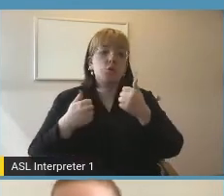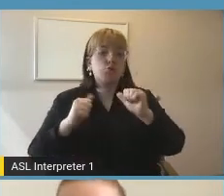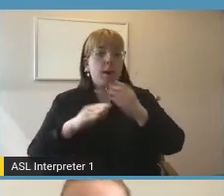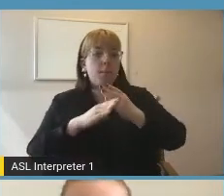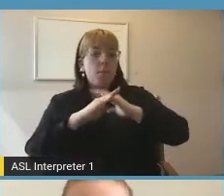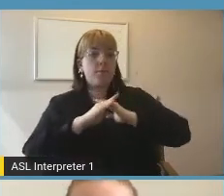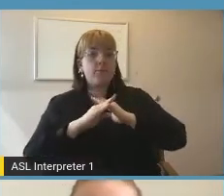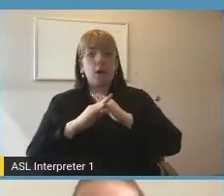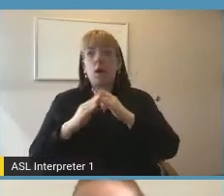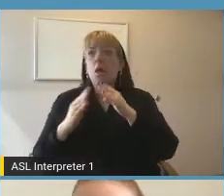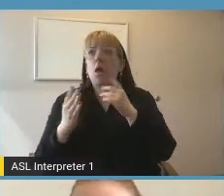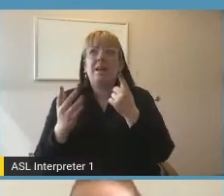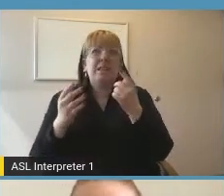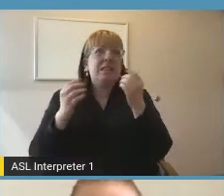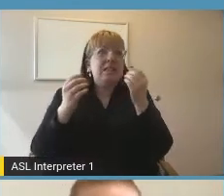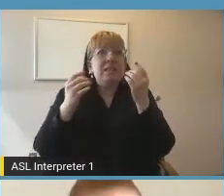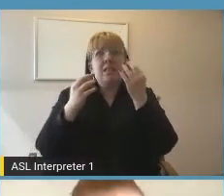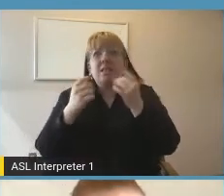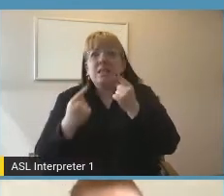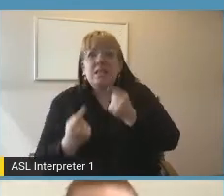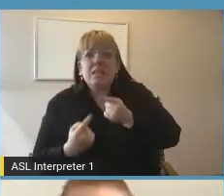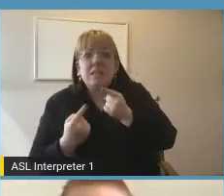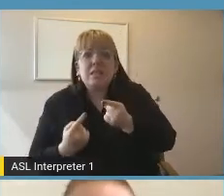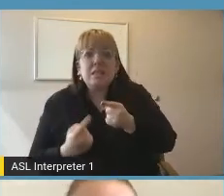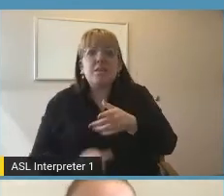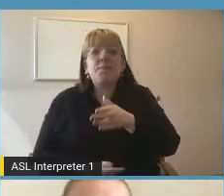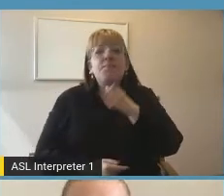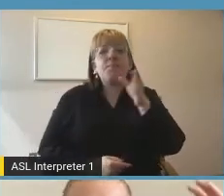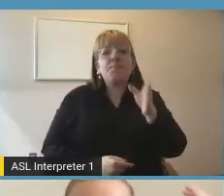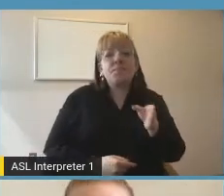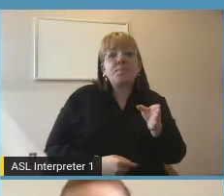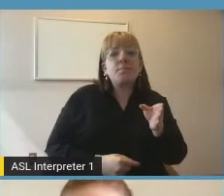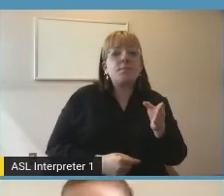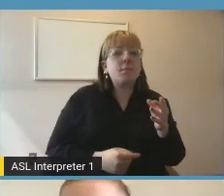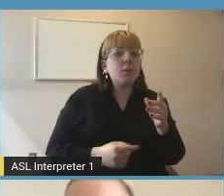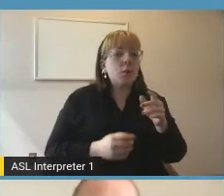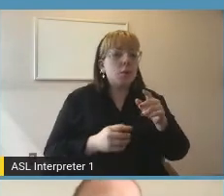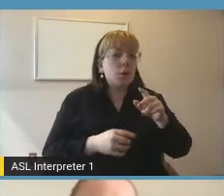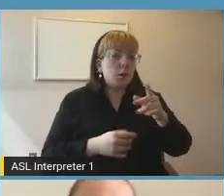kind of some high view, what should you cut, what you should not cut, how you should be